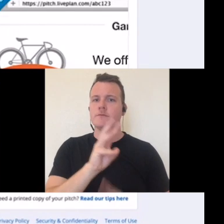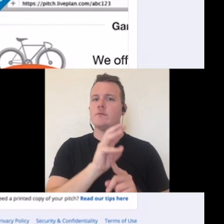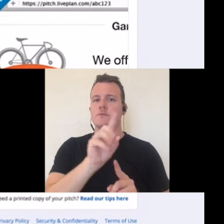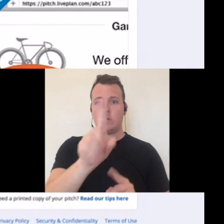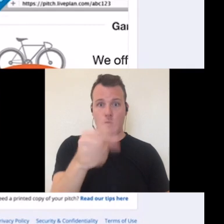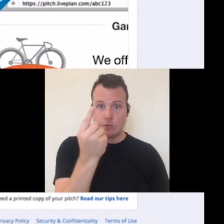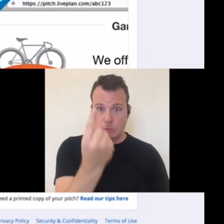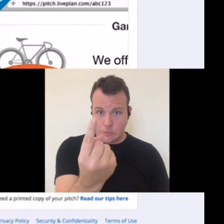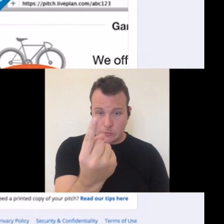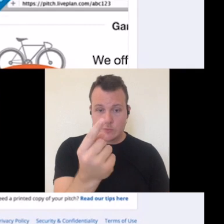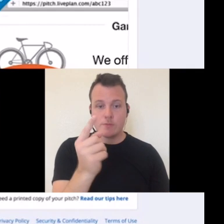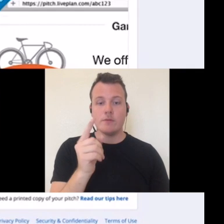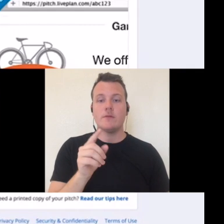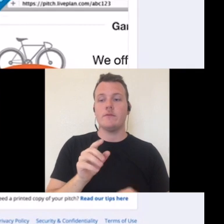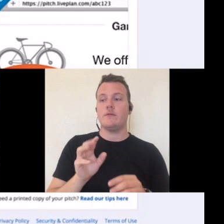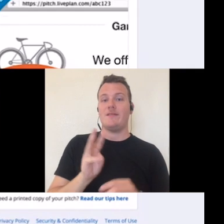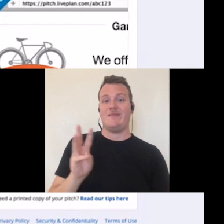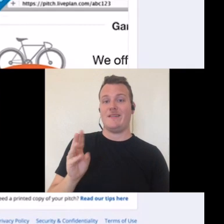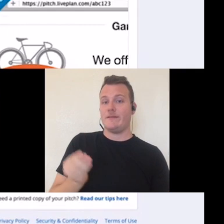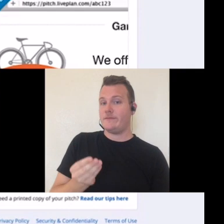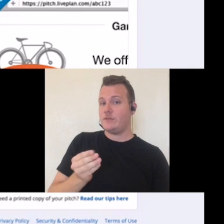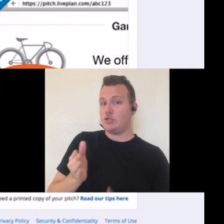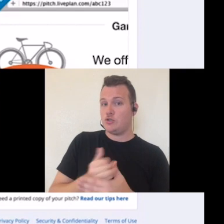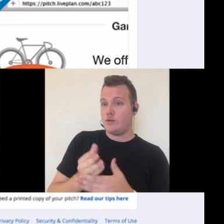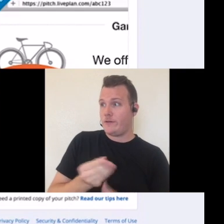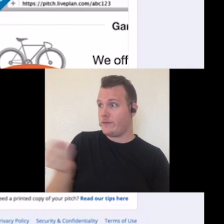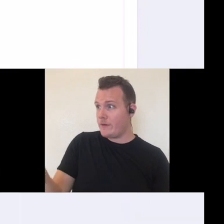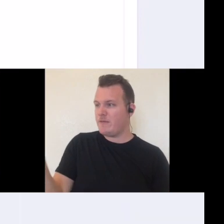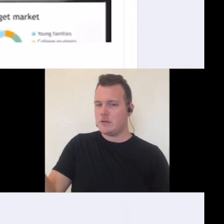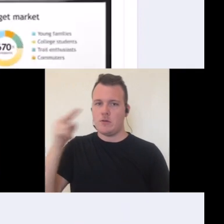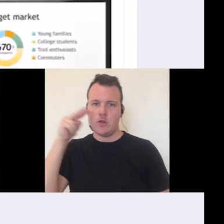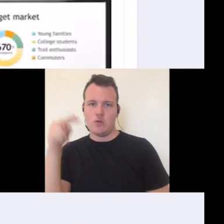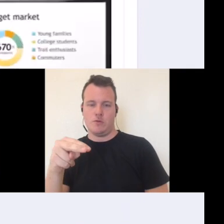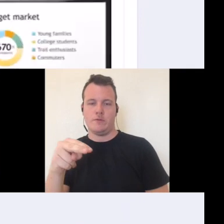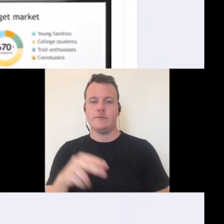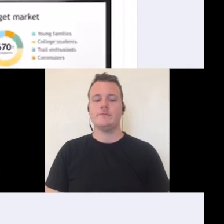this is a web page that only you and people that you share the link with can